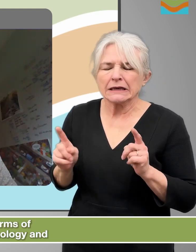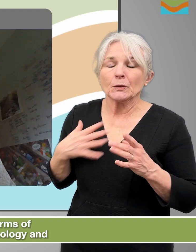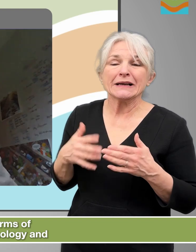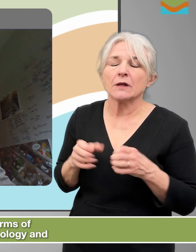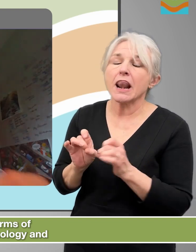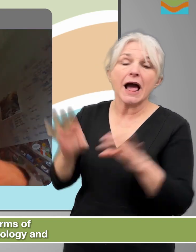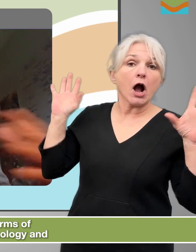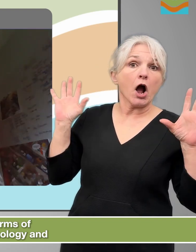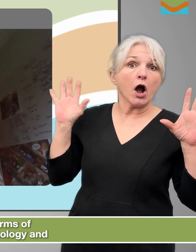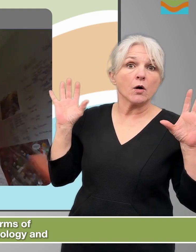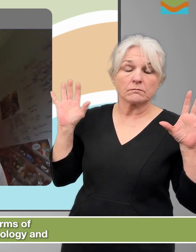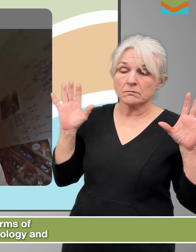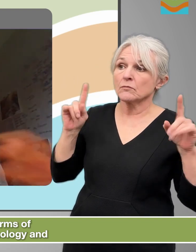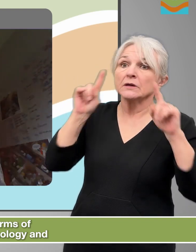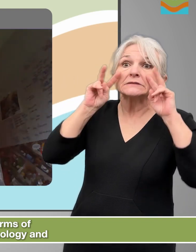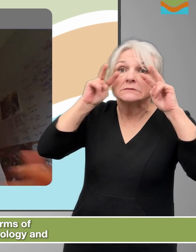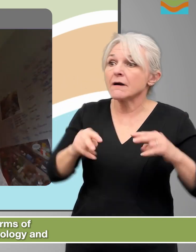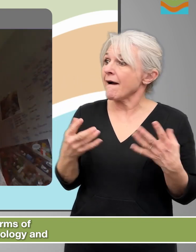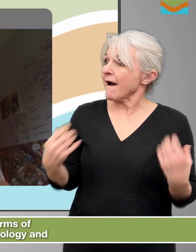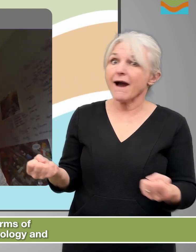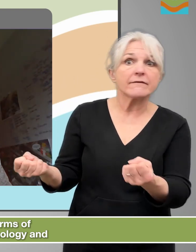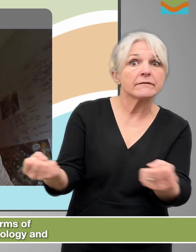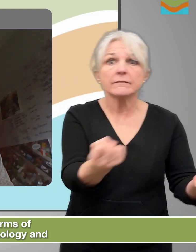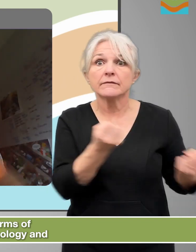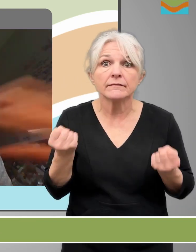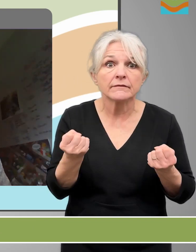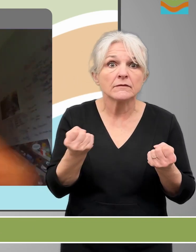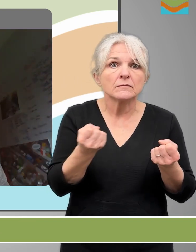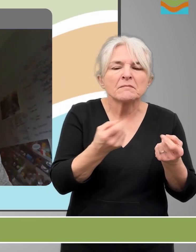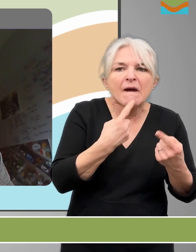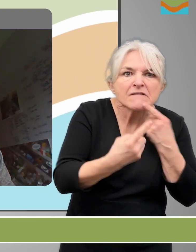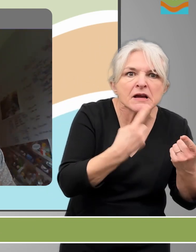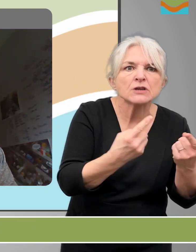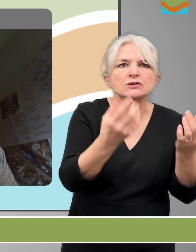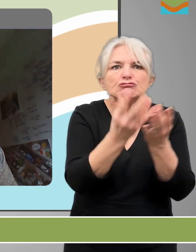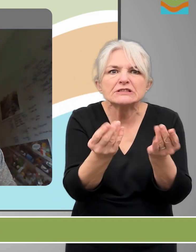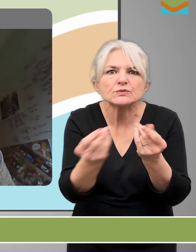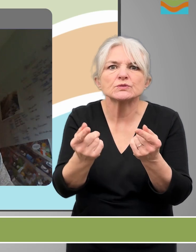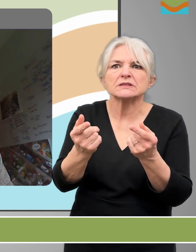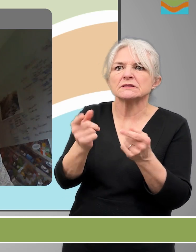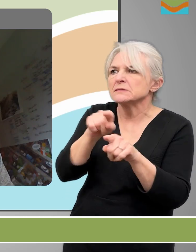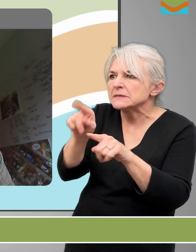constraints that we have in terms of resources and abilities and technology and think what could be in five or 10 years time.